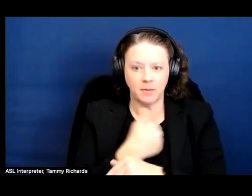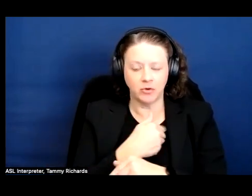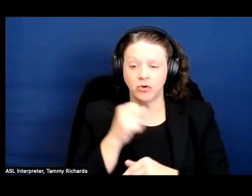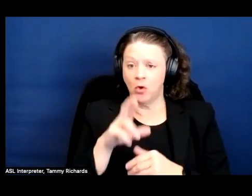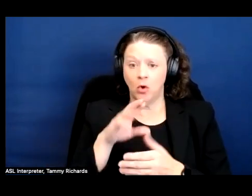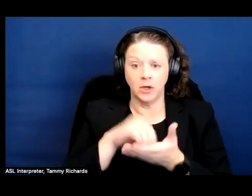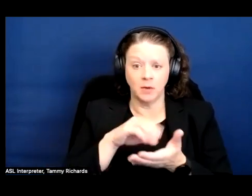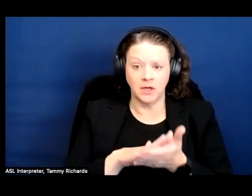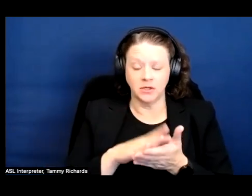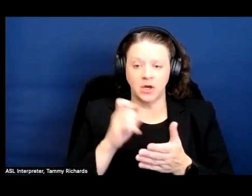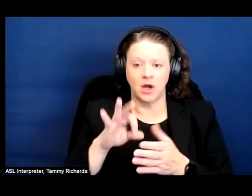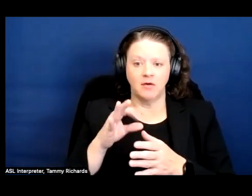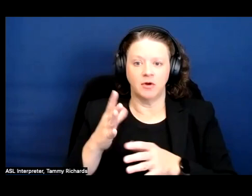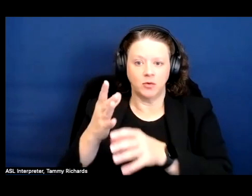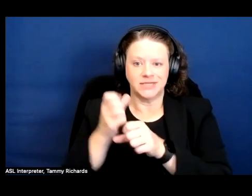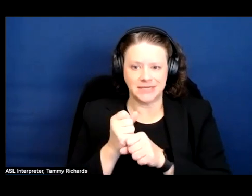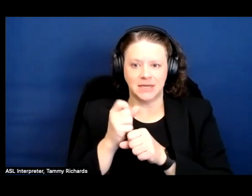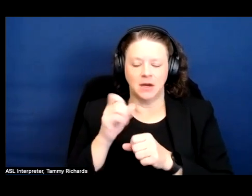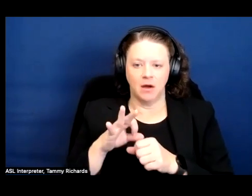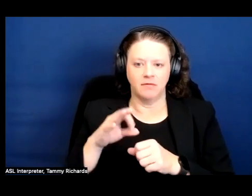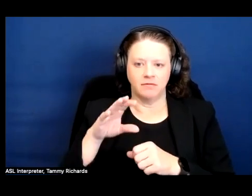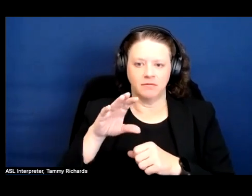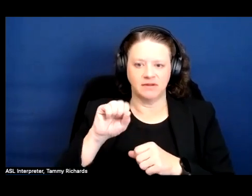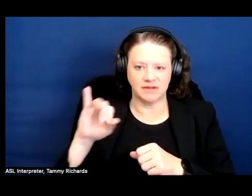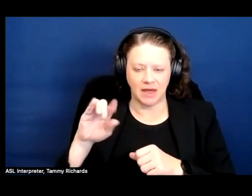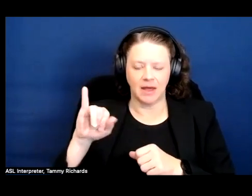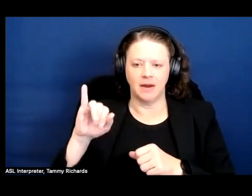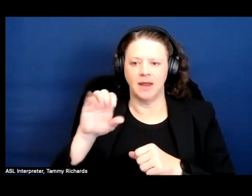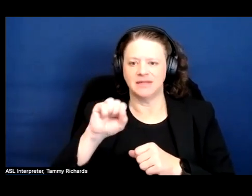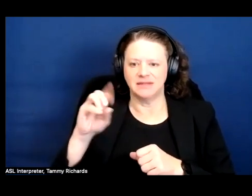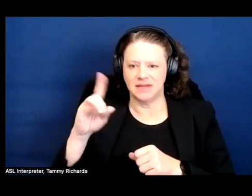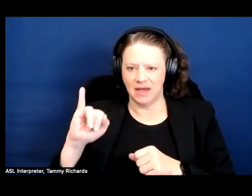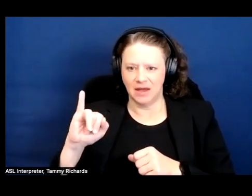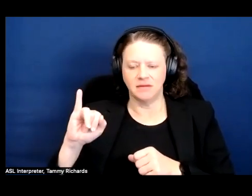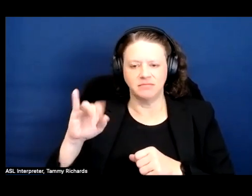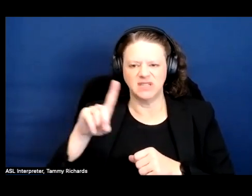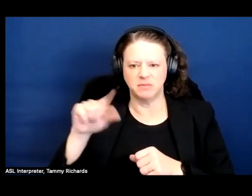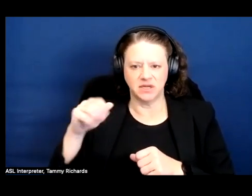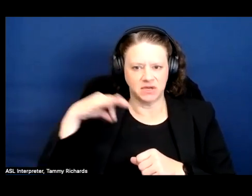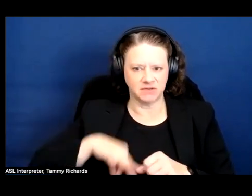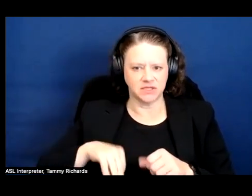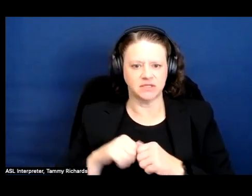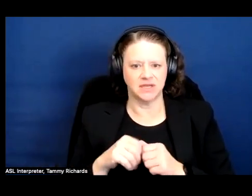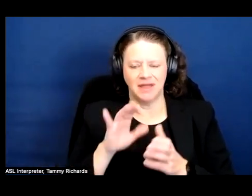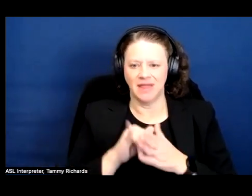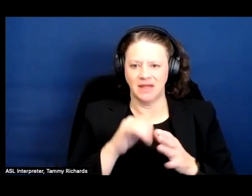and/or vests tags or certifications to notify the buyer that an ESA, emotional support dog,